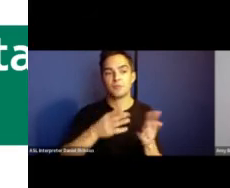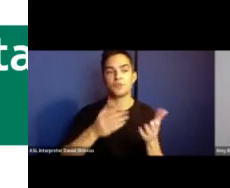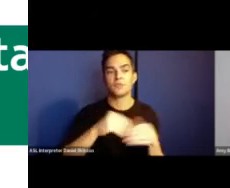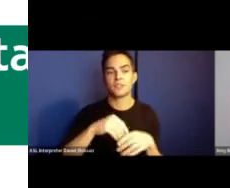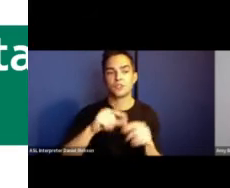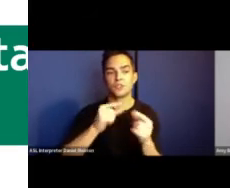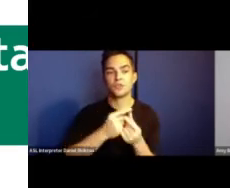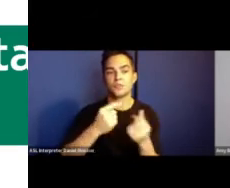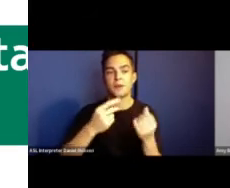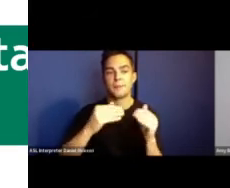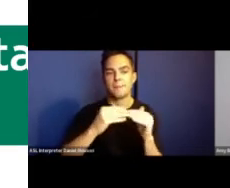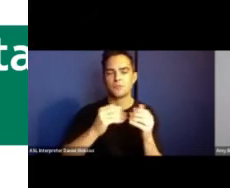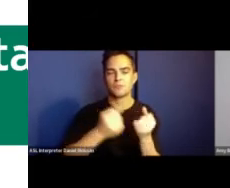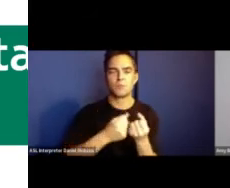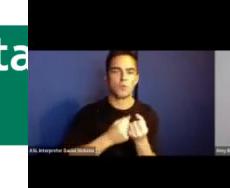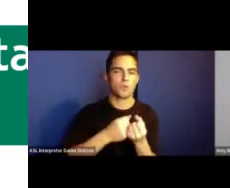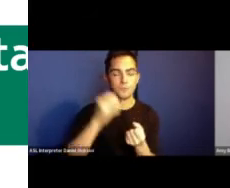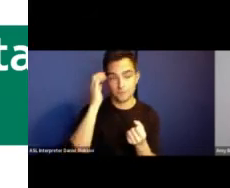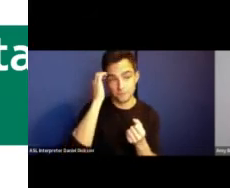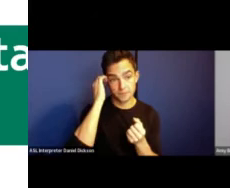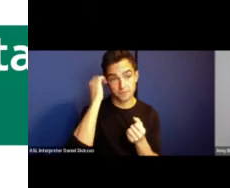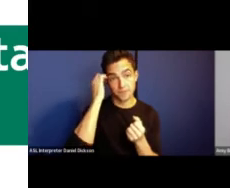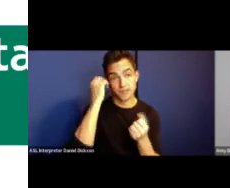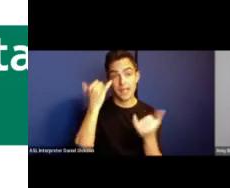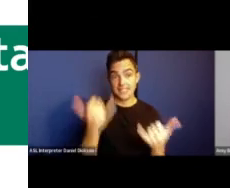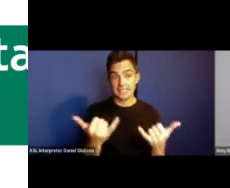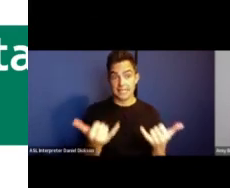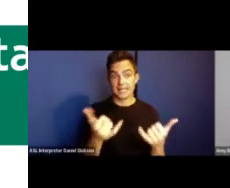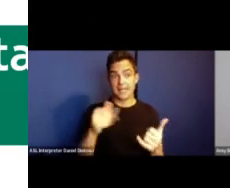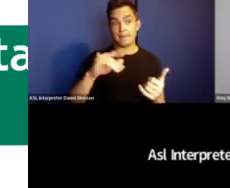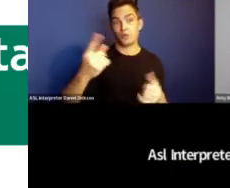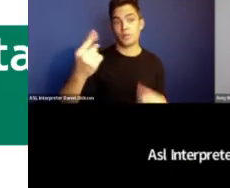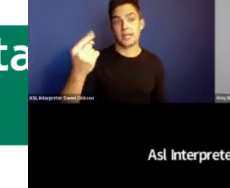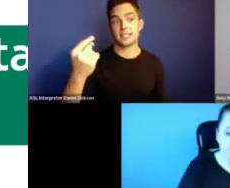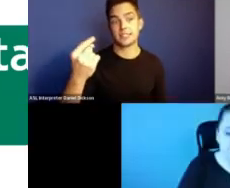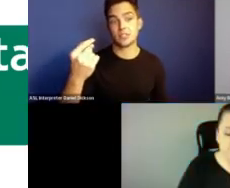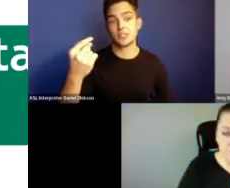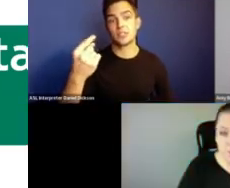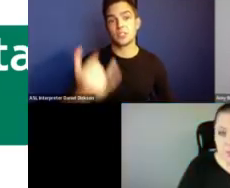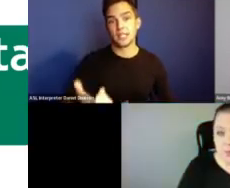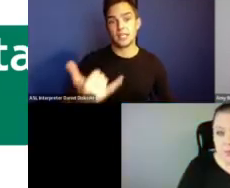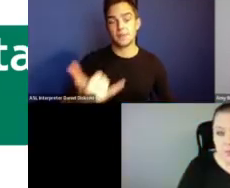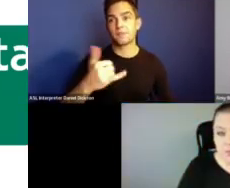group peer support. And then today, this is from April of last year to date as of July, we